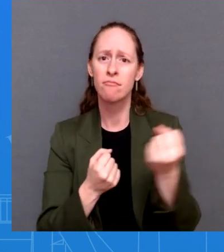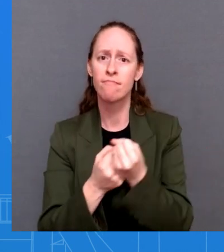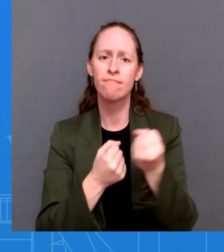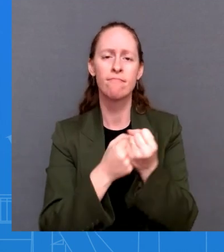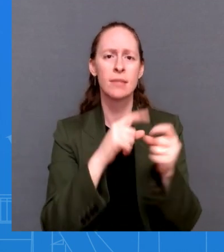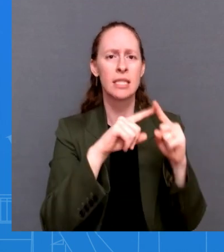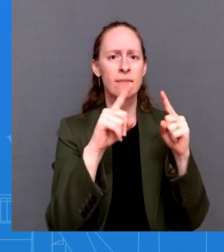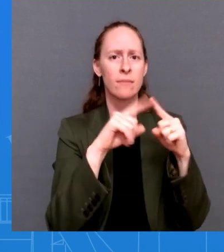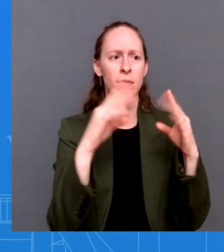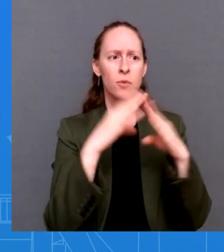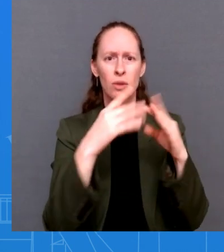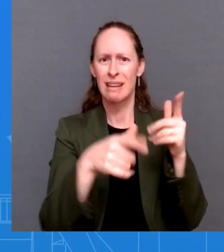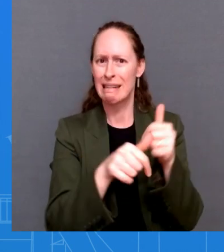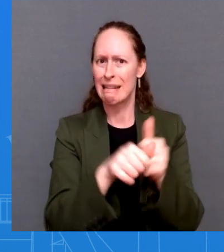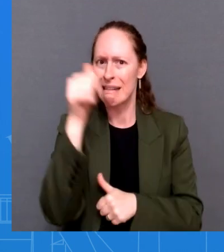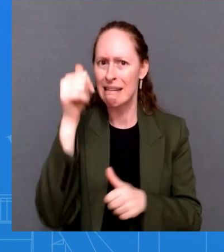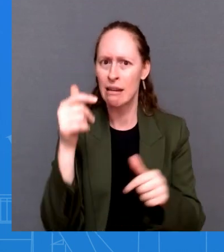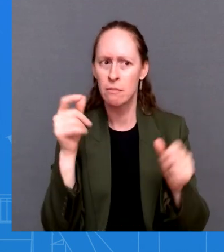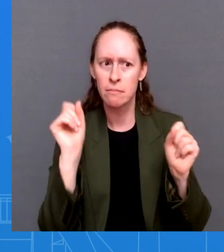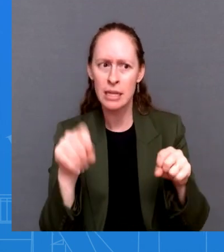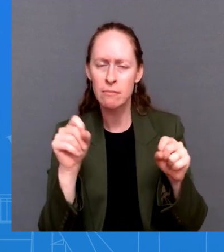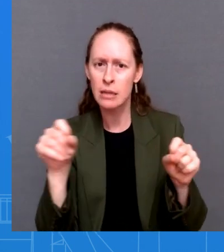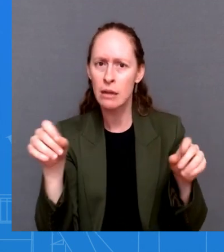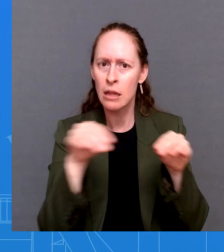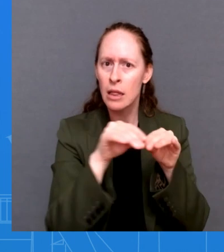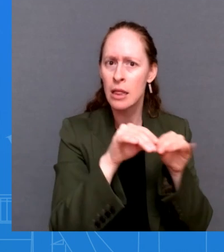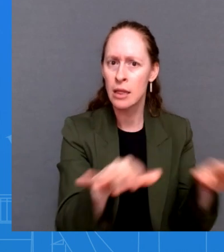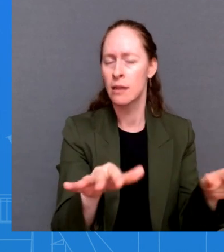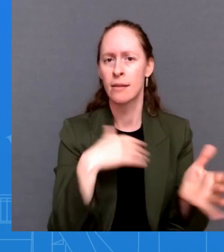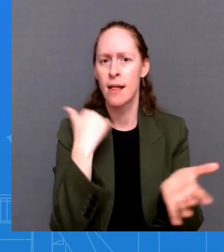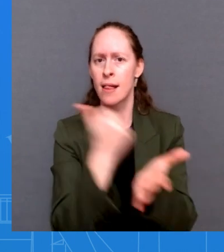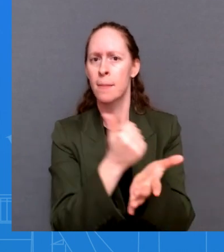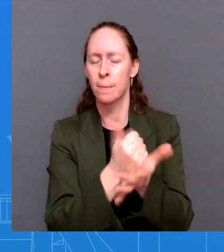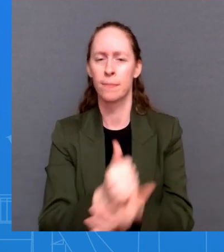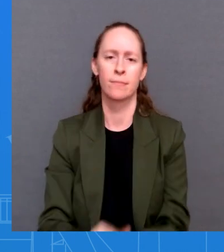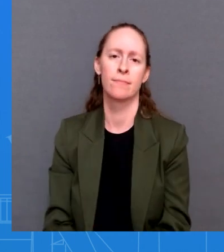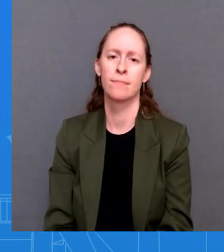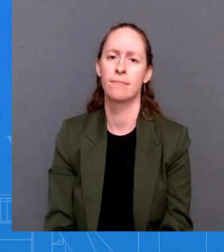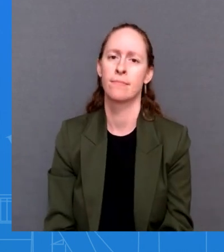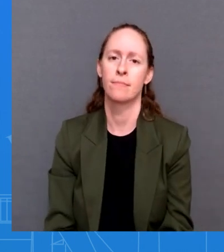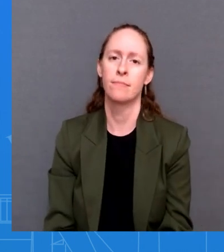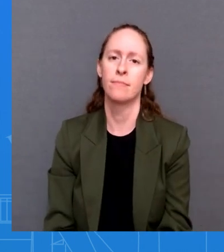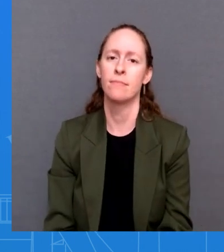And as I said in my opening talk to Washington, DC this weekend, they were getting 4.5 to 5.